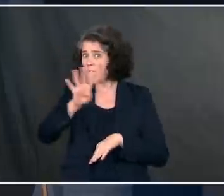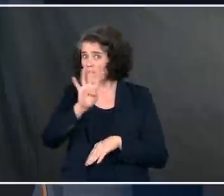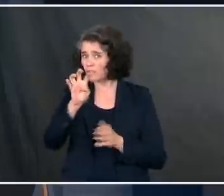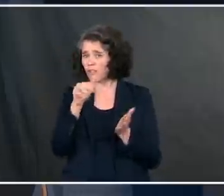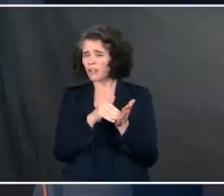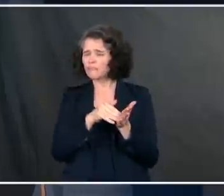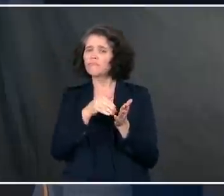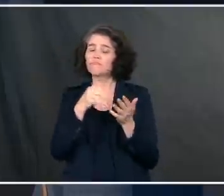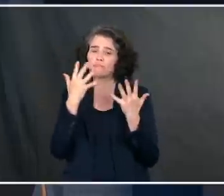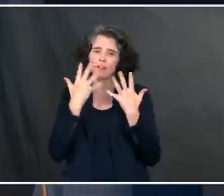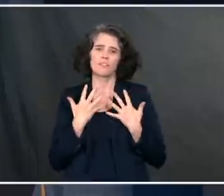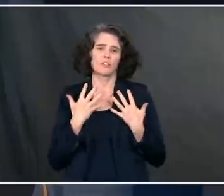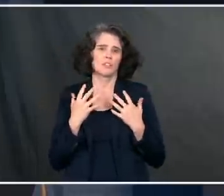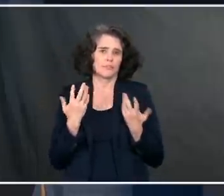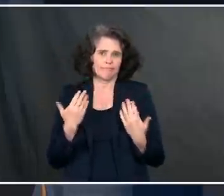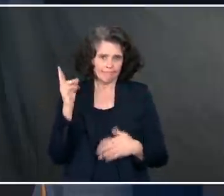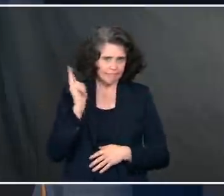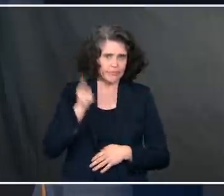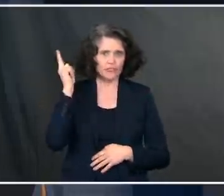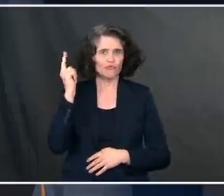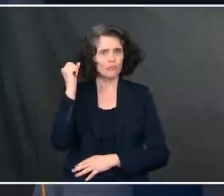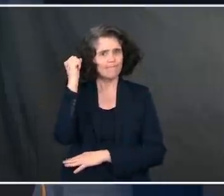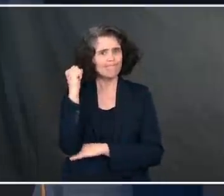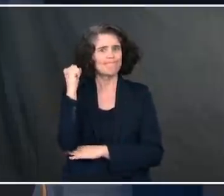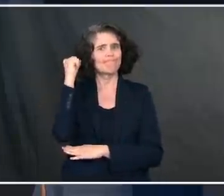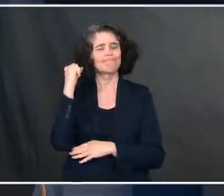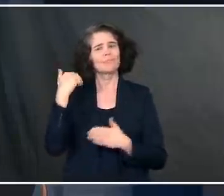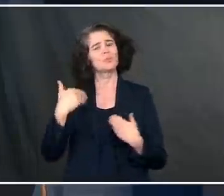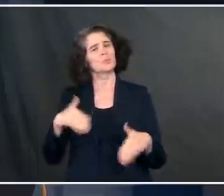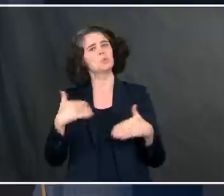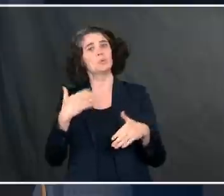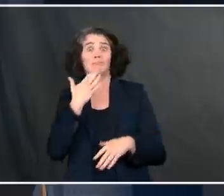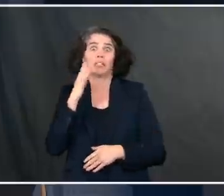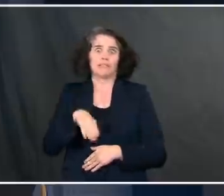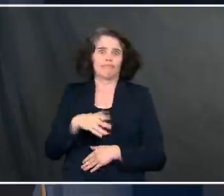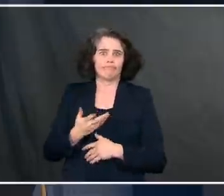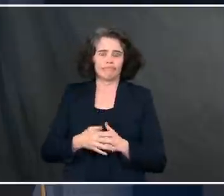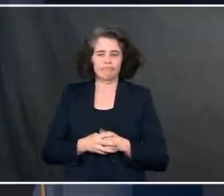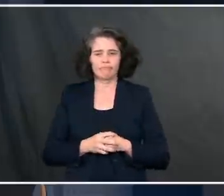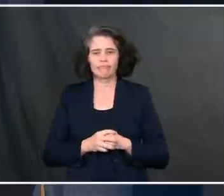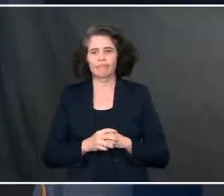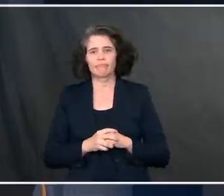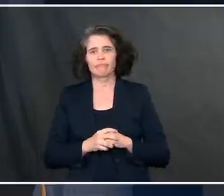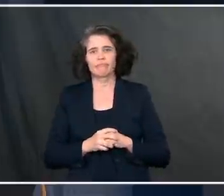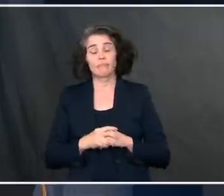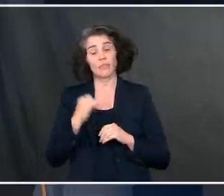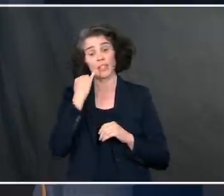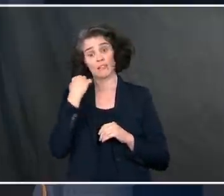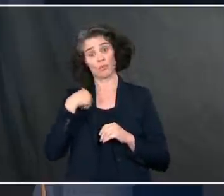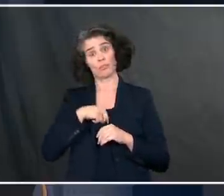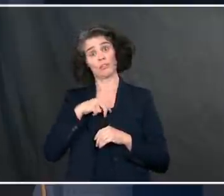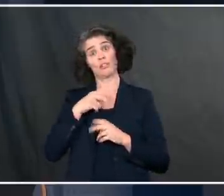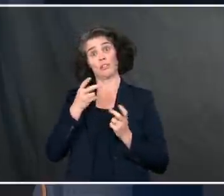historic in the very — in the very bad sense. When you look at the number of new infections that we have,